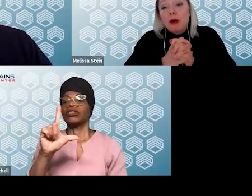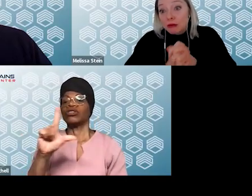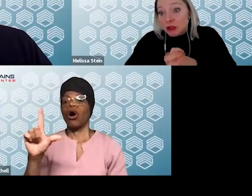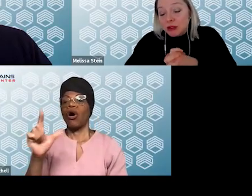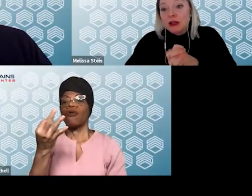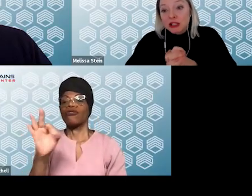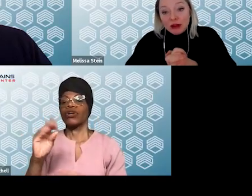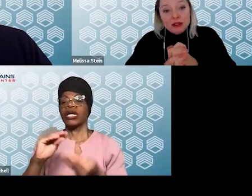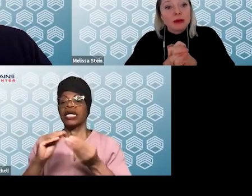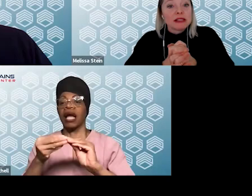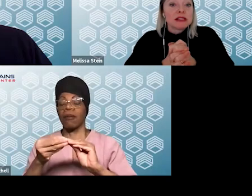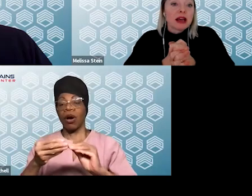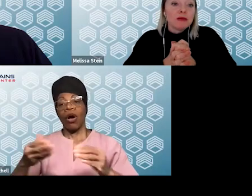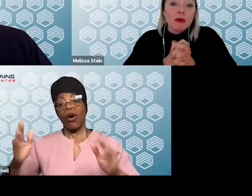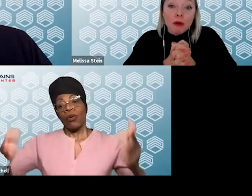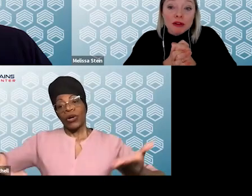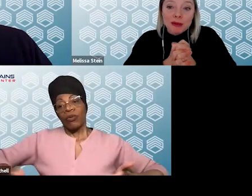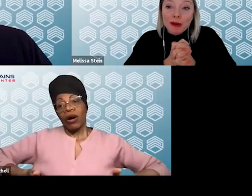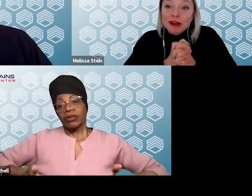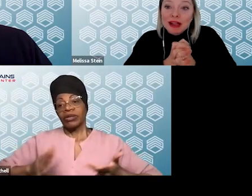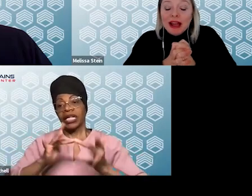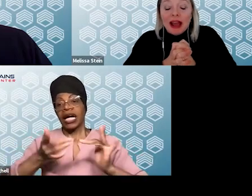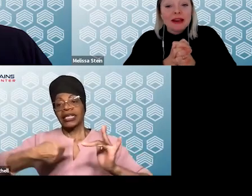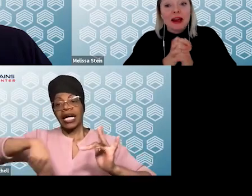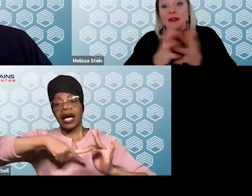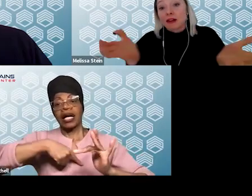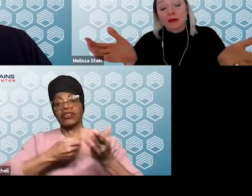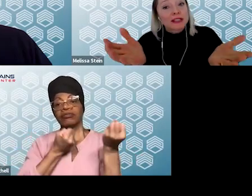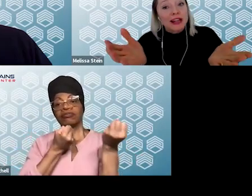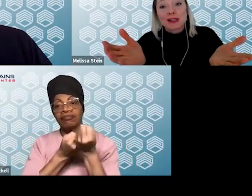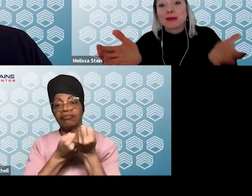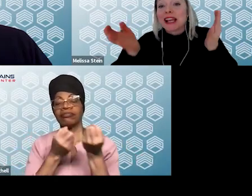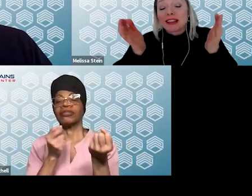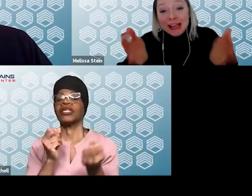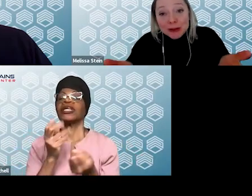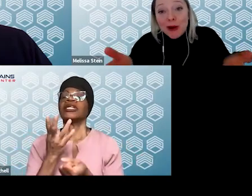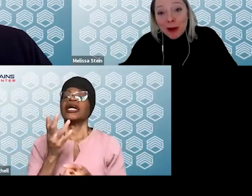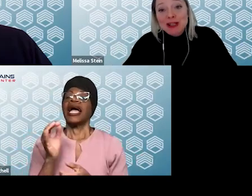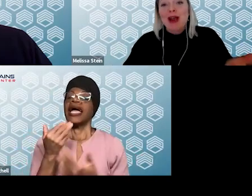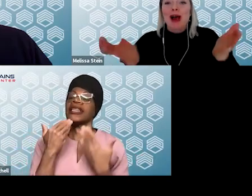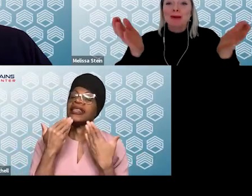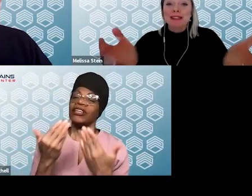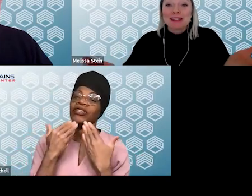We welcome you to reach out to us for more support. And Dr. Rawson, I just wanna say thank you so much.